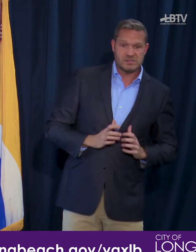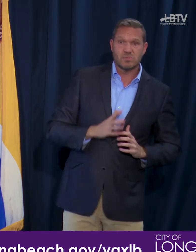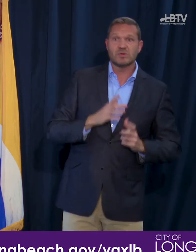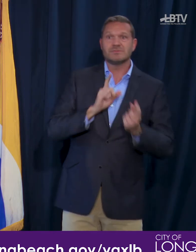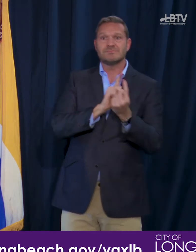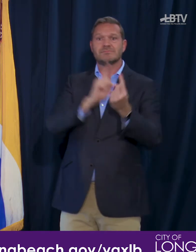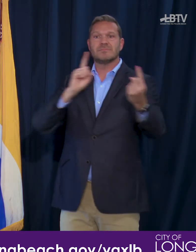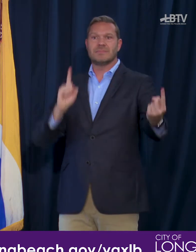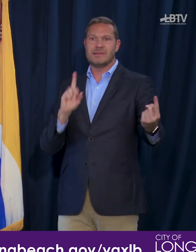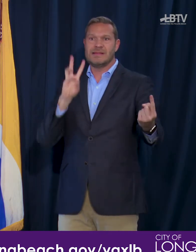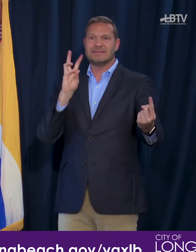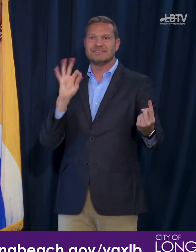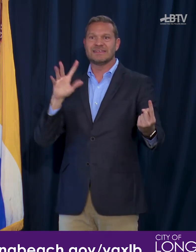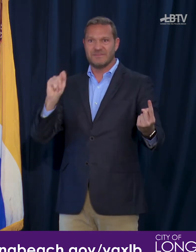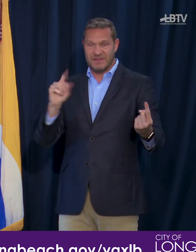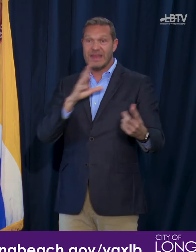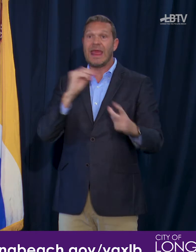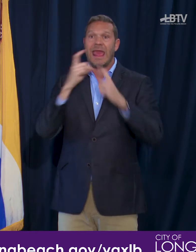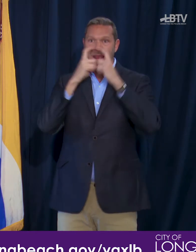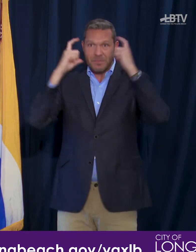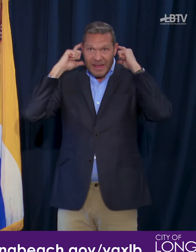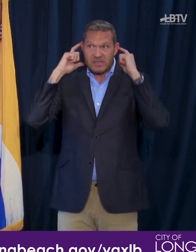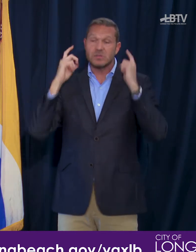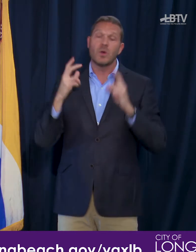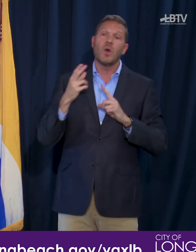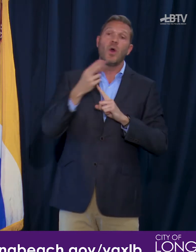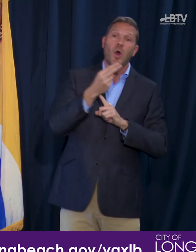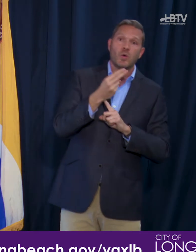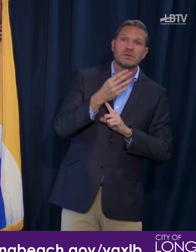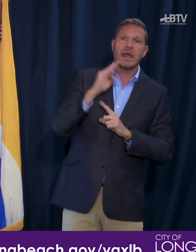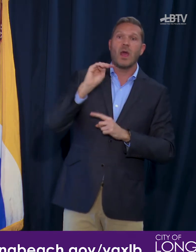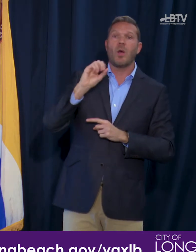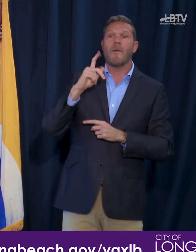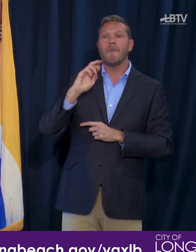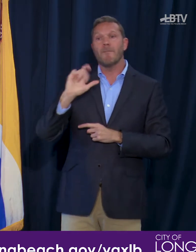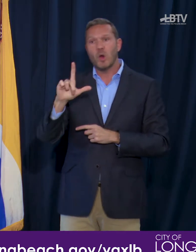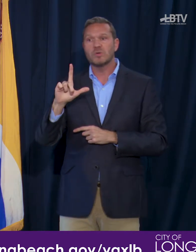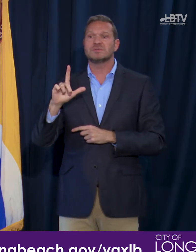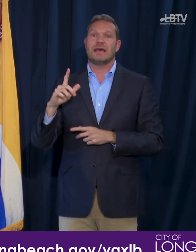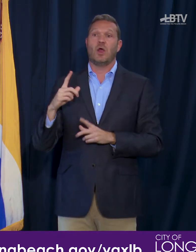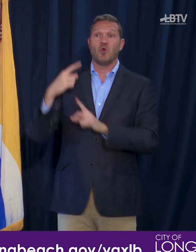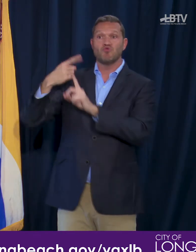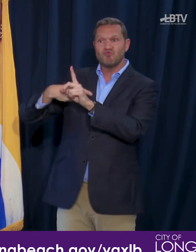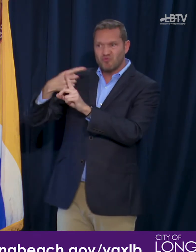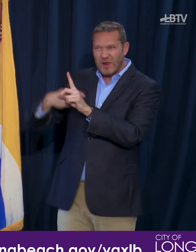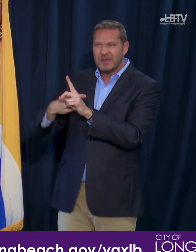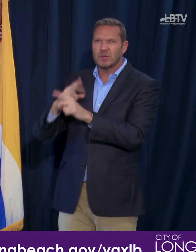Hotels, motels, lodging, and shared rental units are also allowed open for both tourism